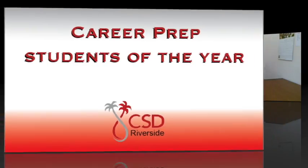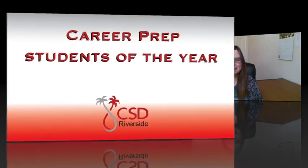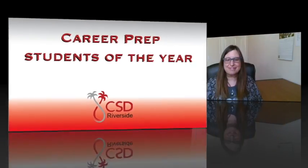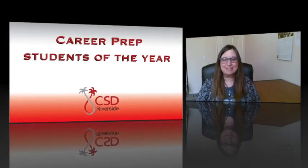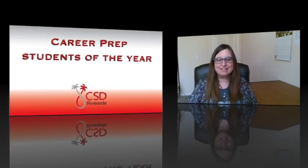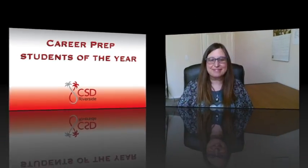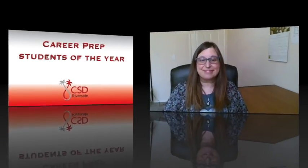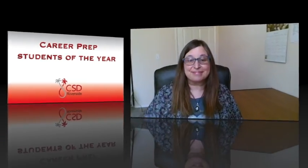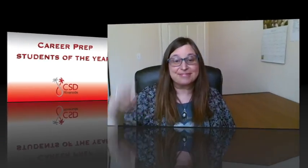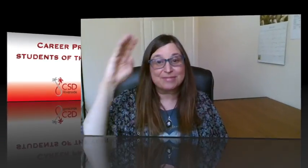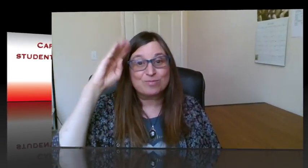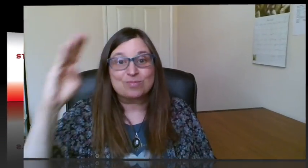Hi.